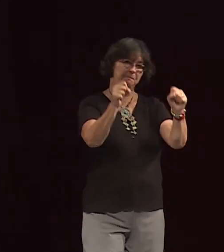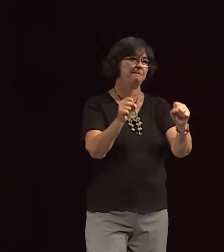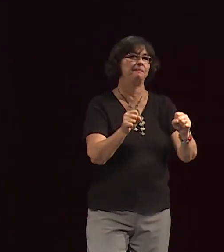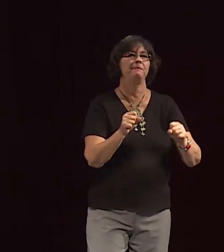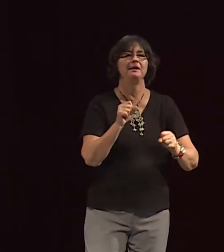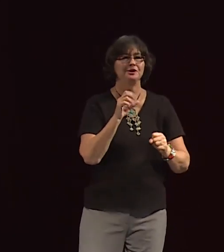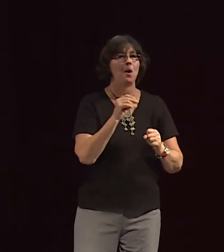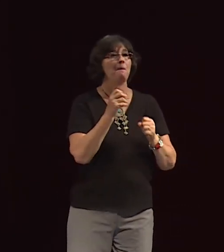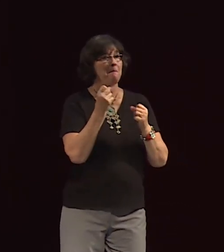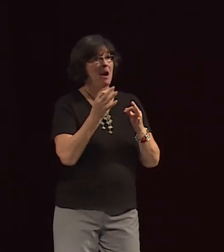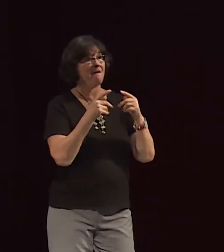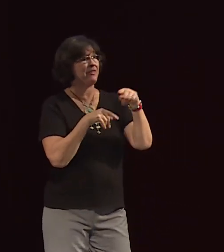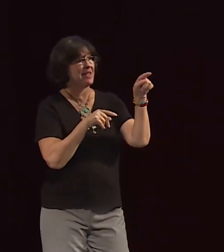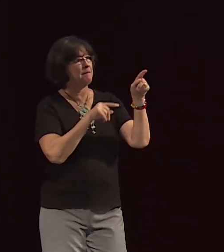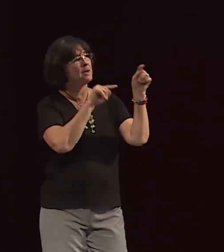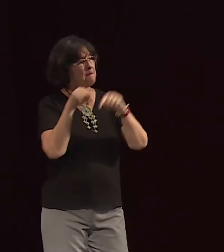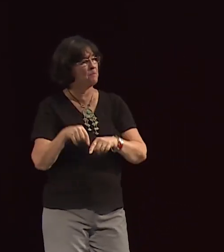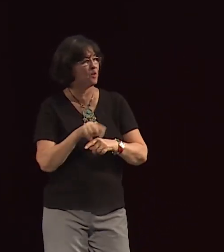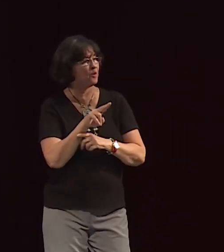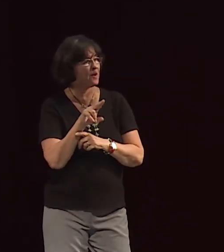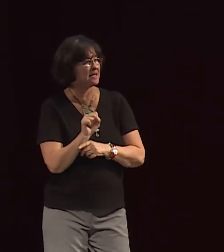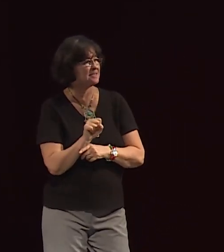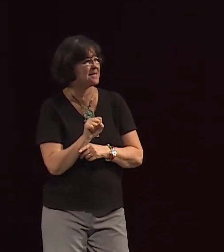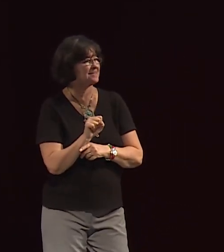they really... they really take off.